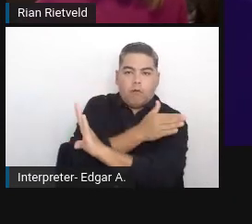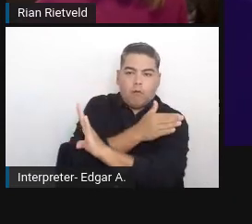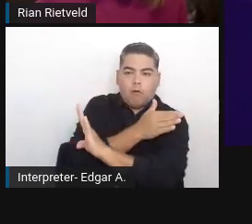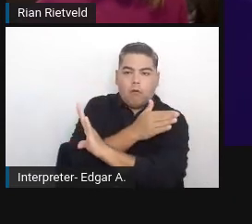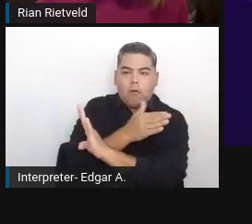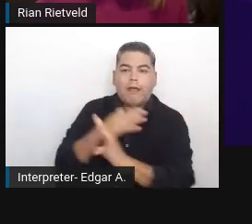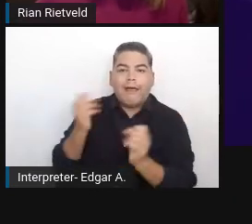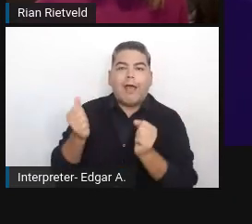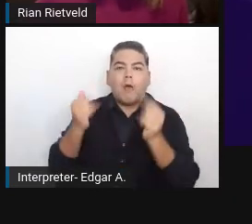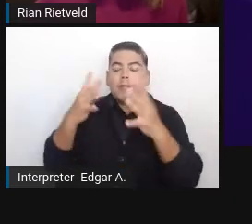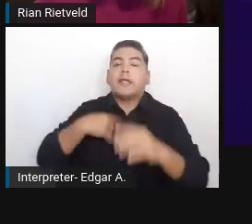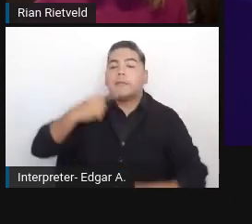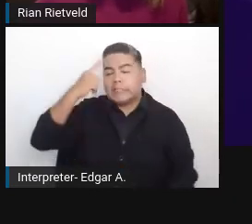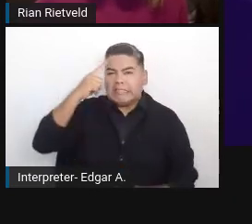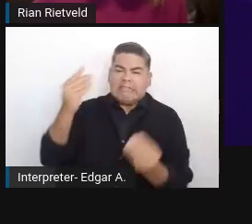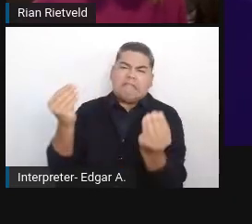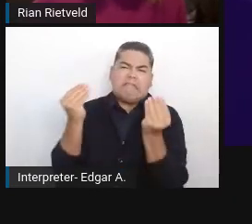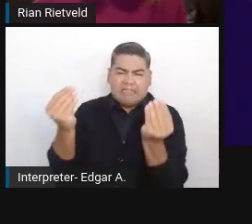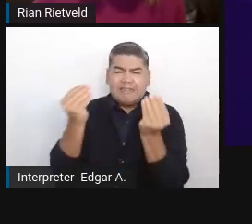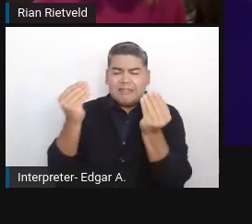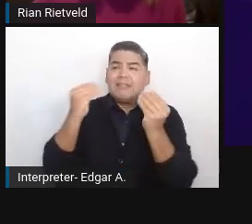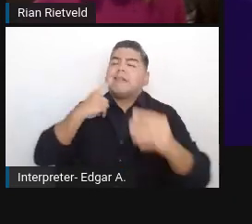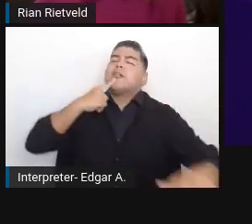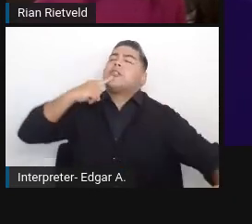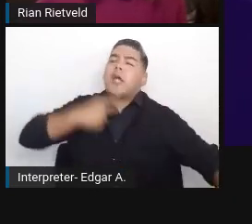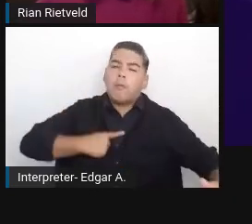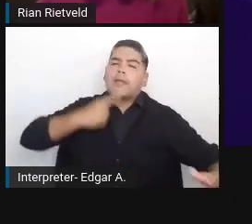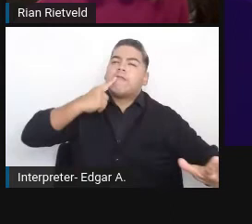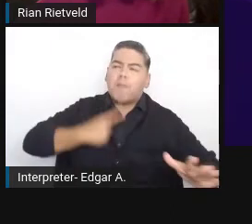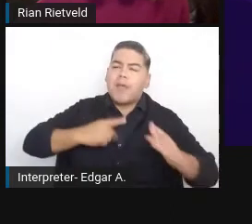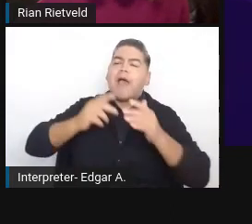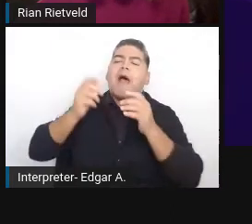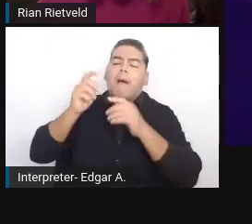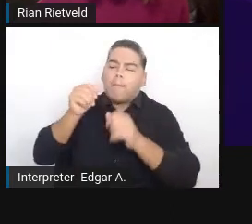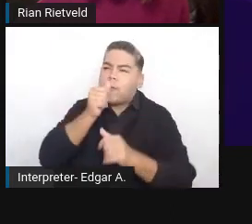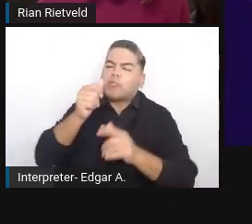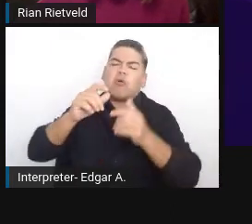Tell me the rules of the password beforehand. That's so super annoying.